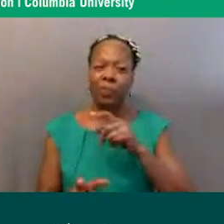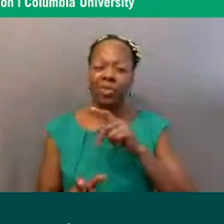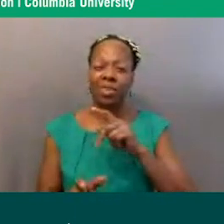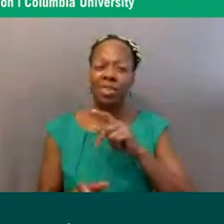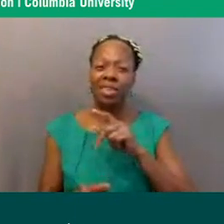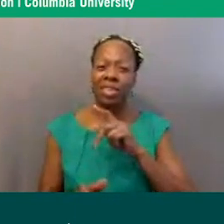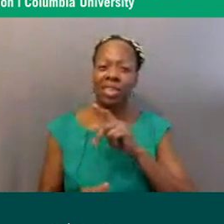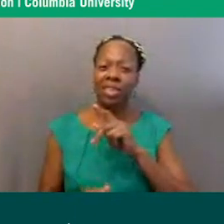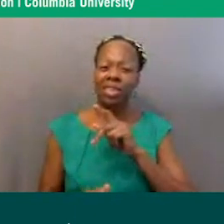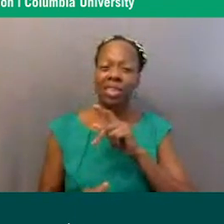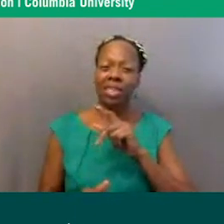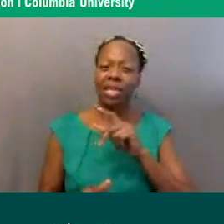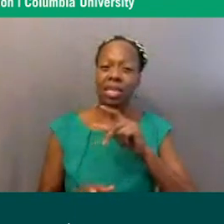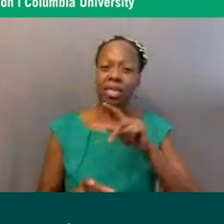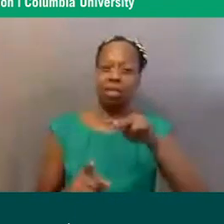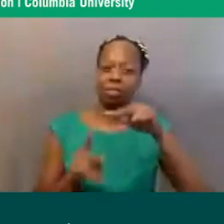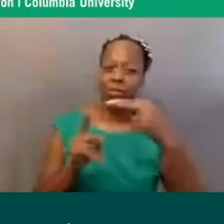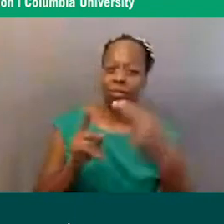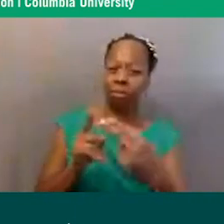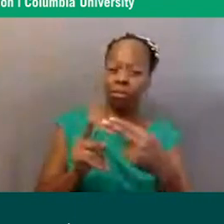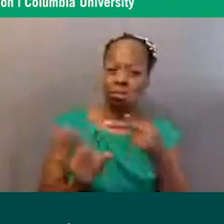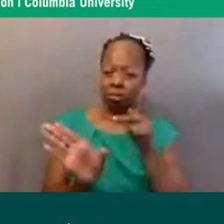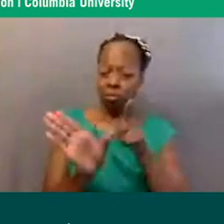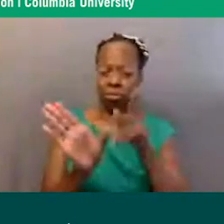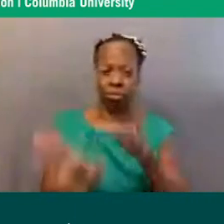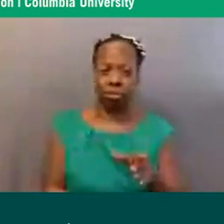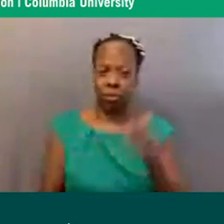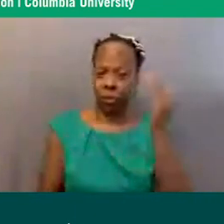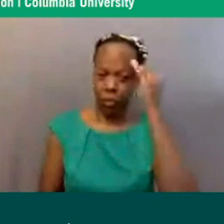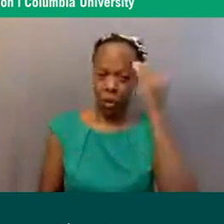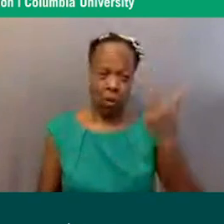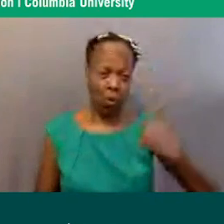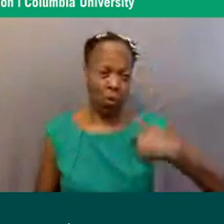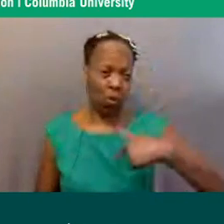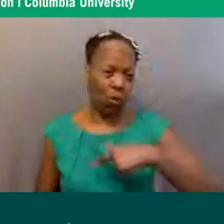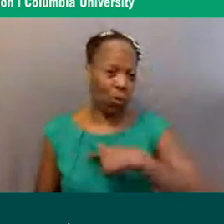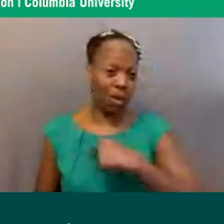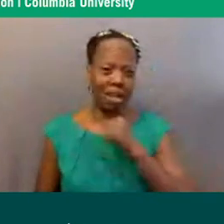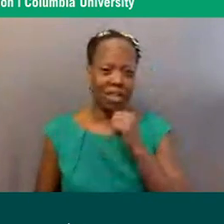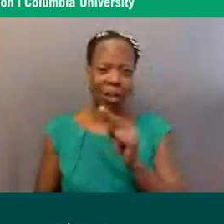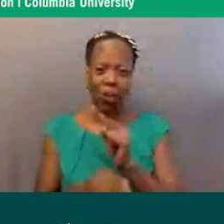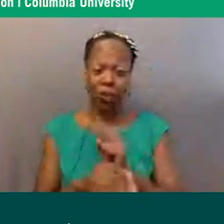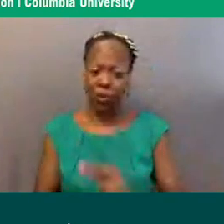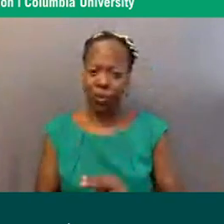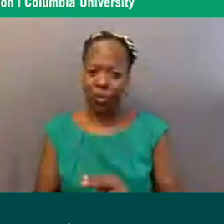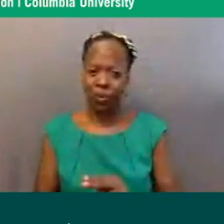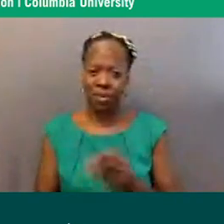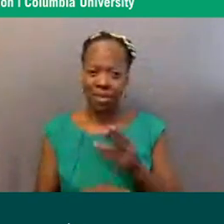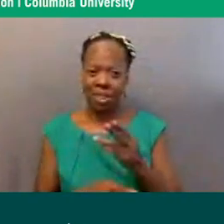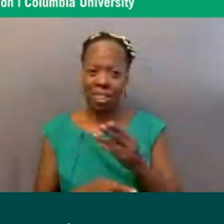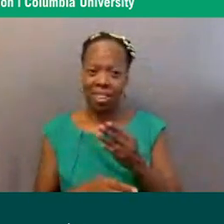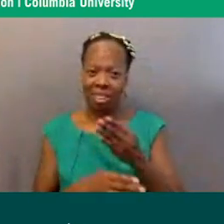we are not really using the knife, right? So my tool is the botulinum toxin injections